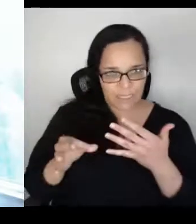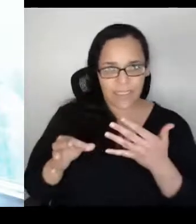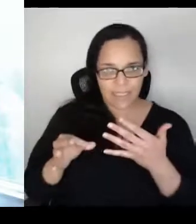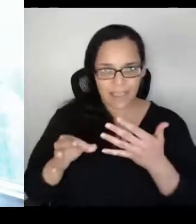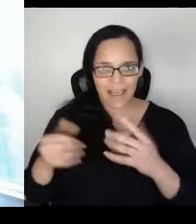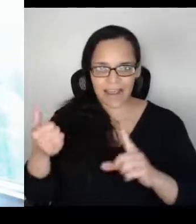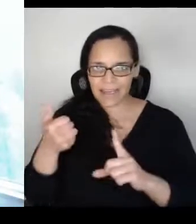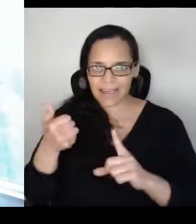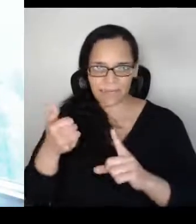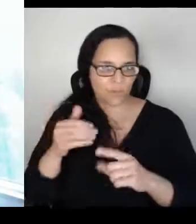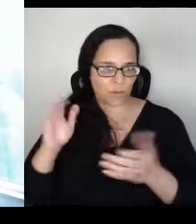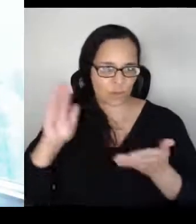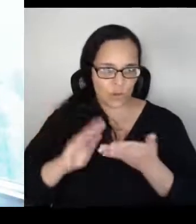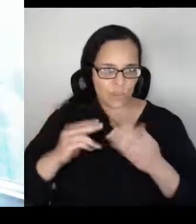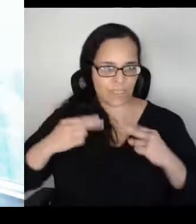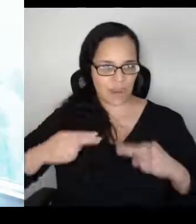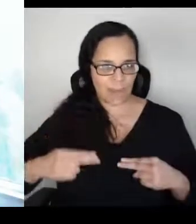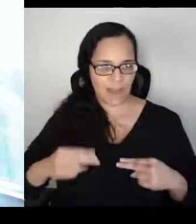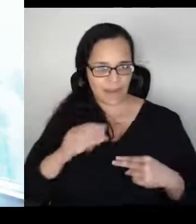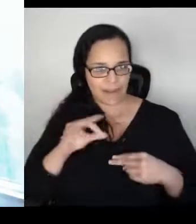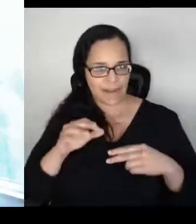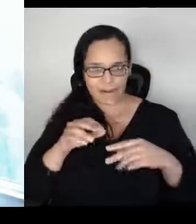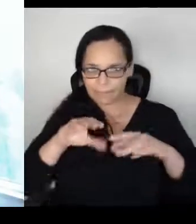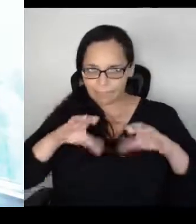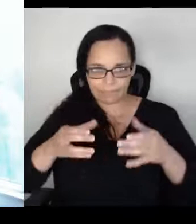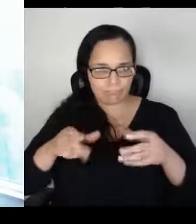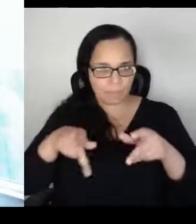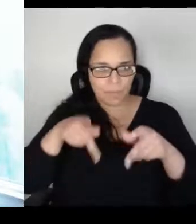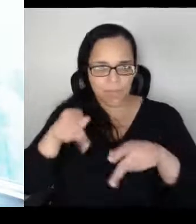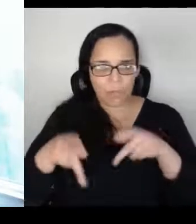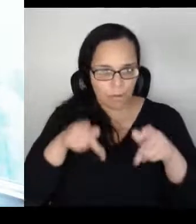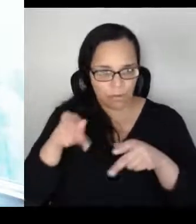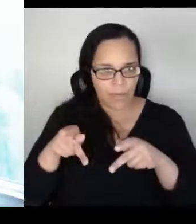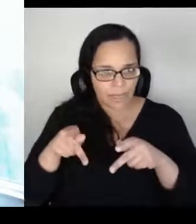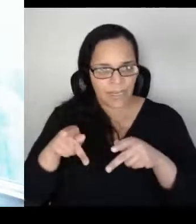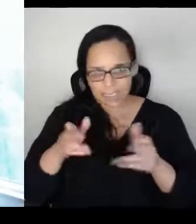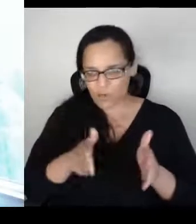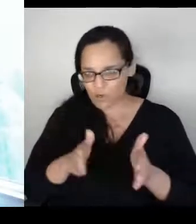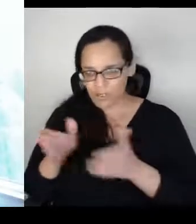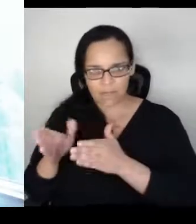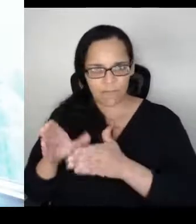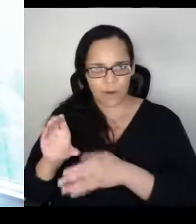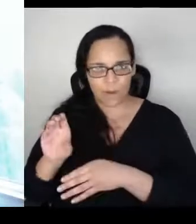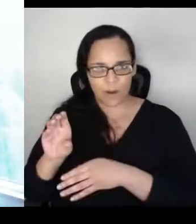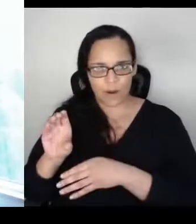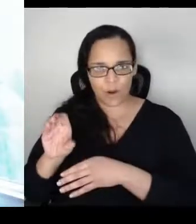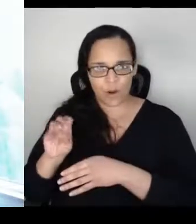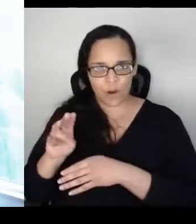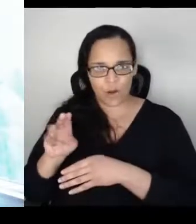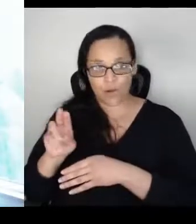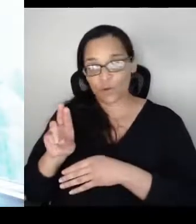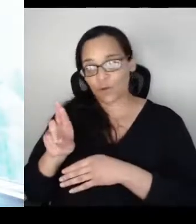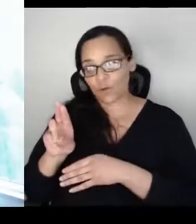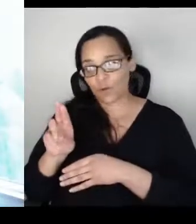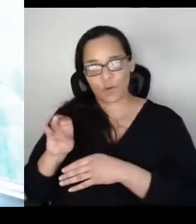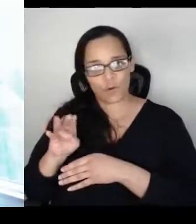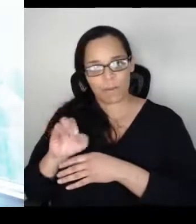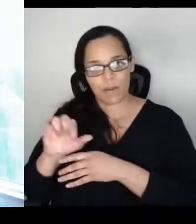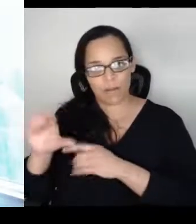in order for us to shift from criminalizing and penalizing people for their humane nature to move